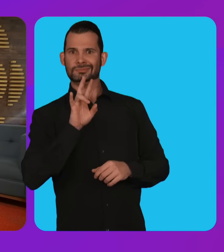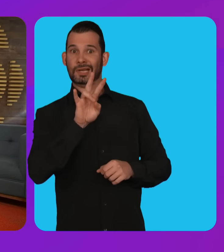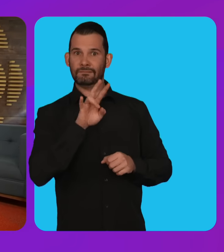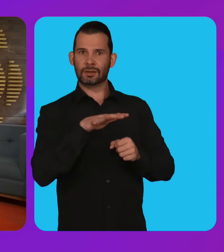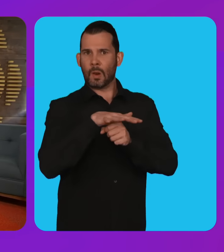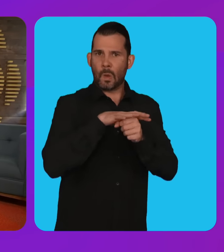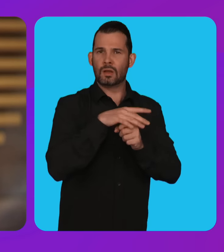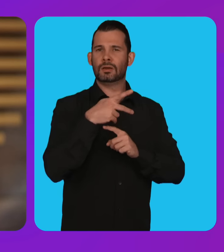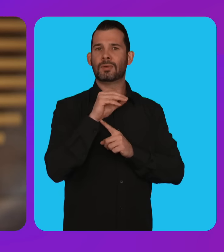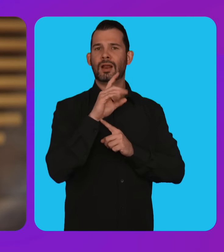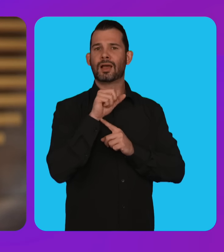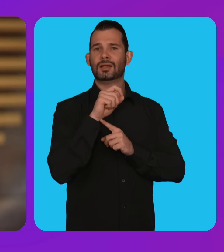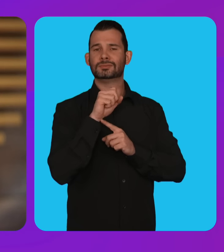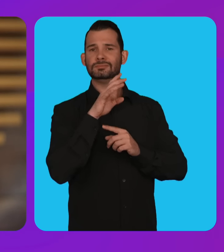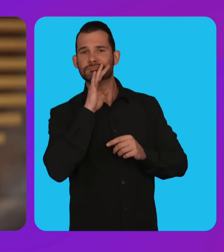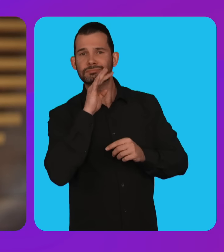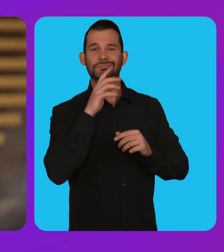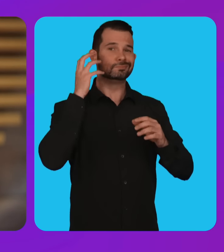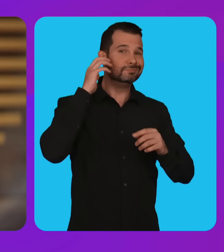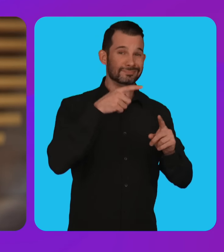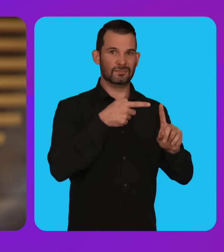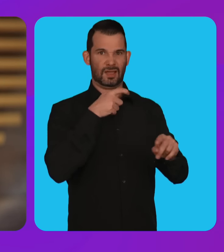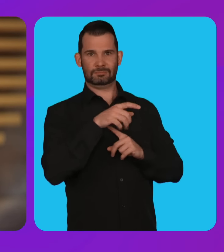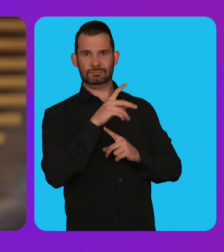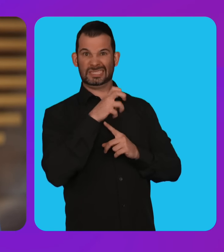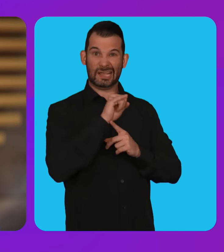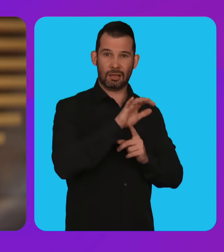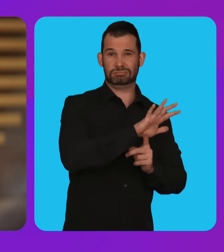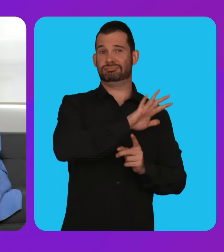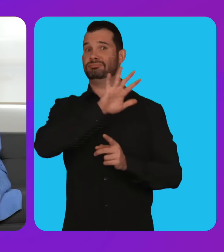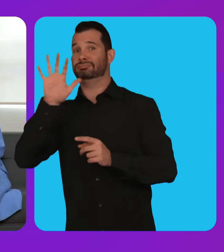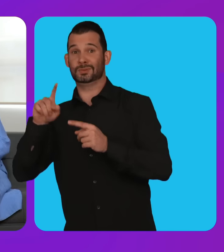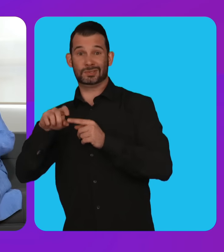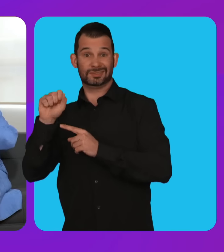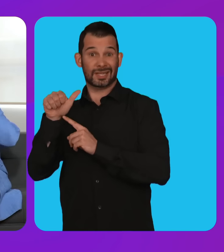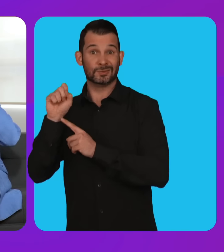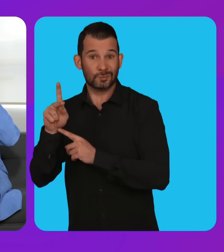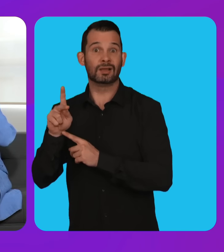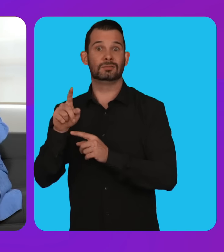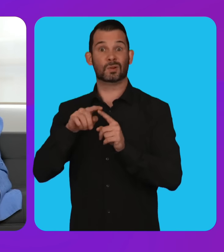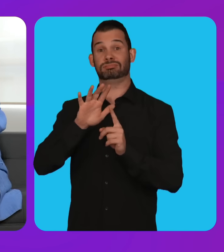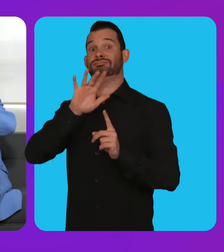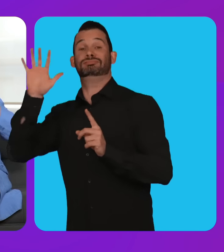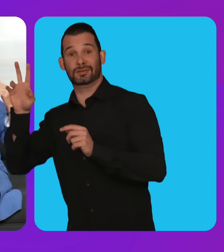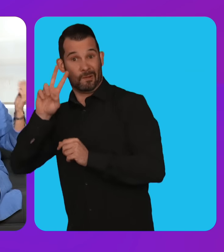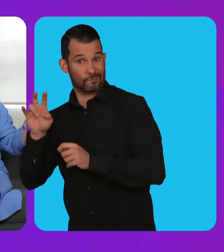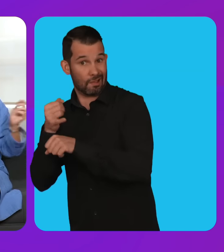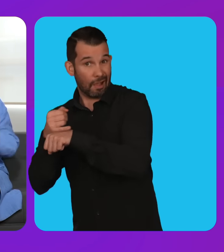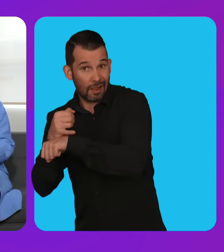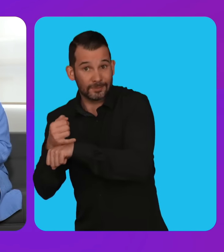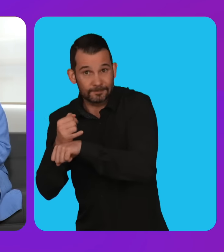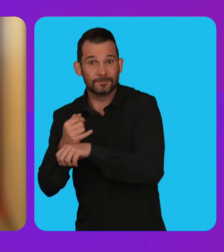launched seven local podcasts, from PEI to Saskatchewan to Vancouver Island.